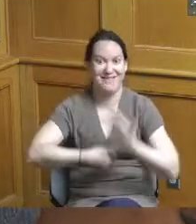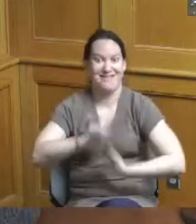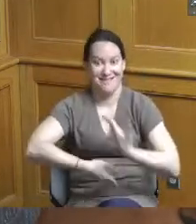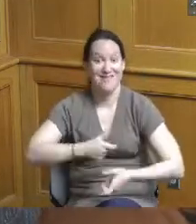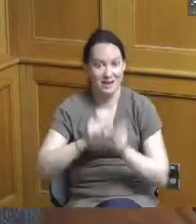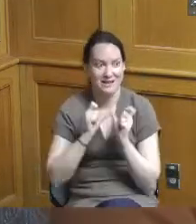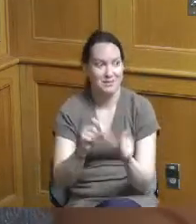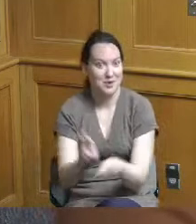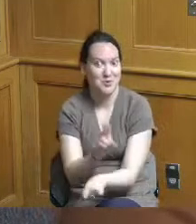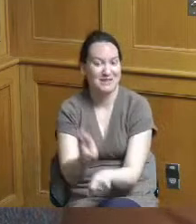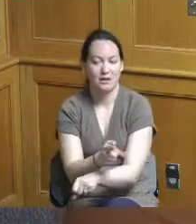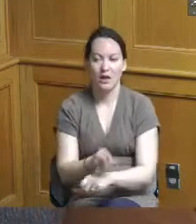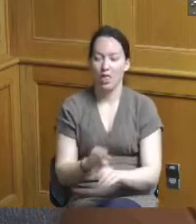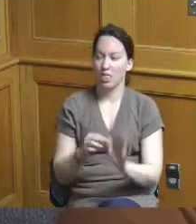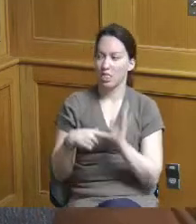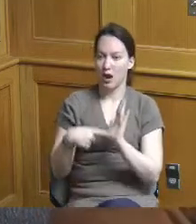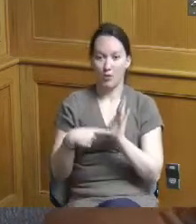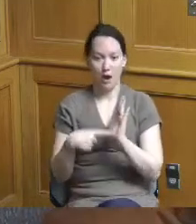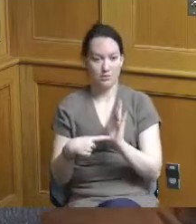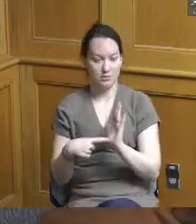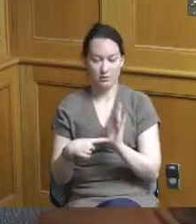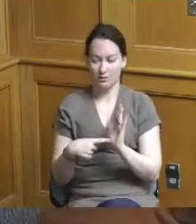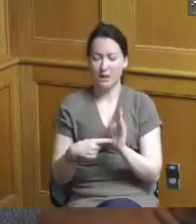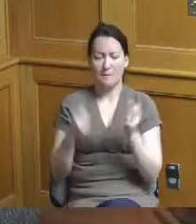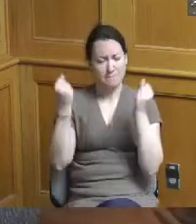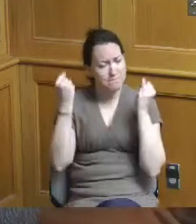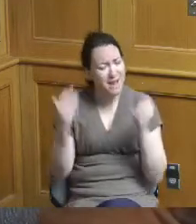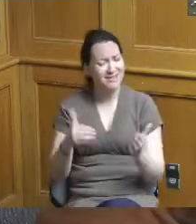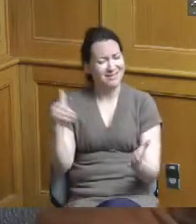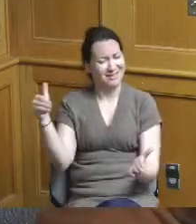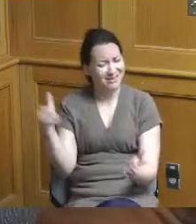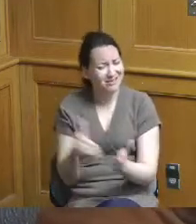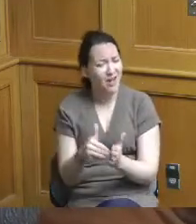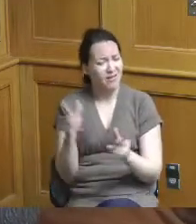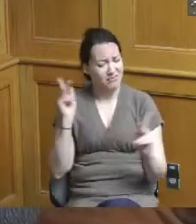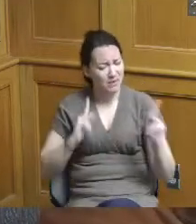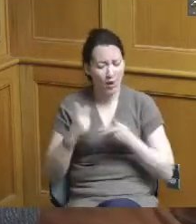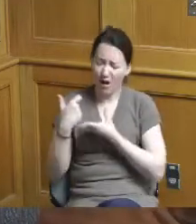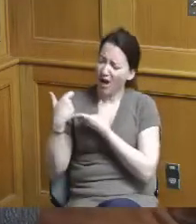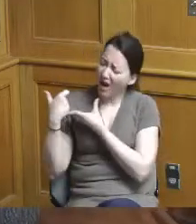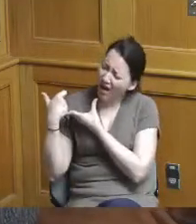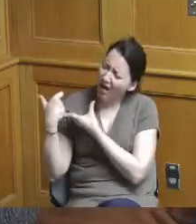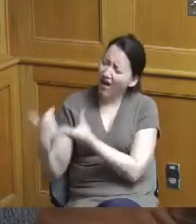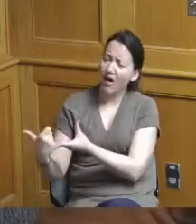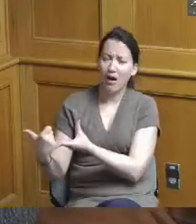and the model that we had with thousands of people we've been able to help it's a mobile